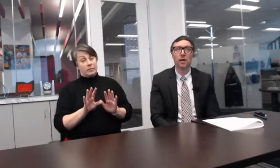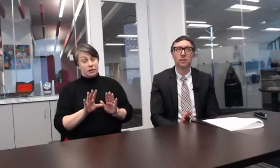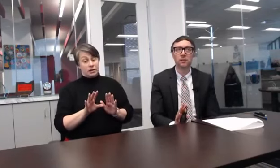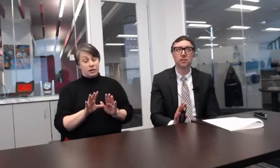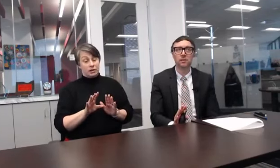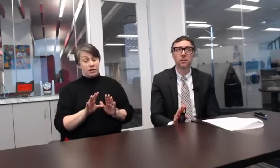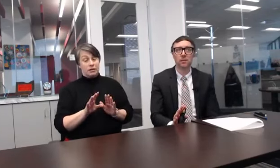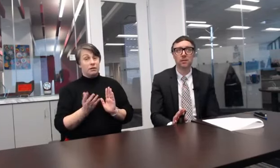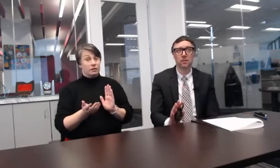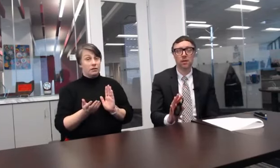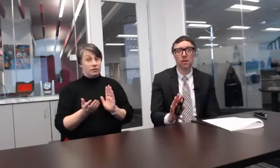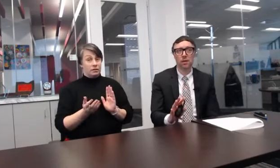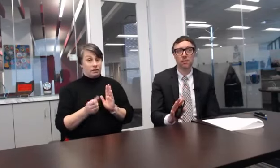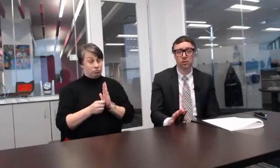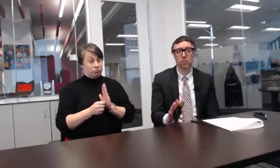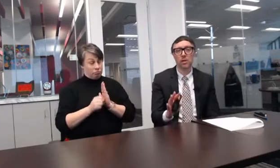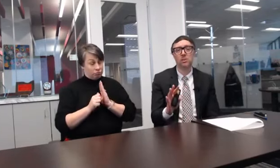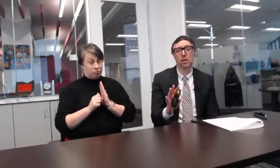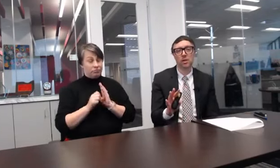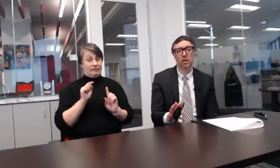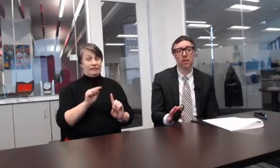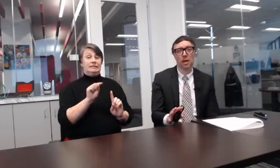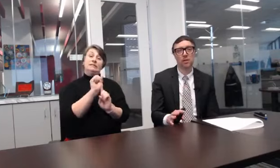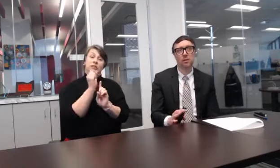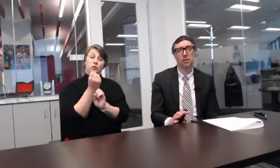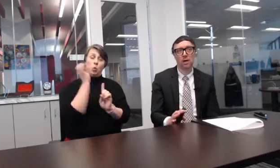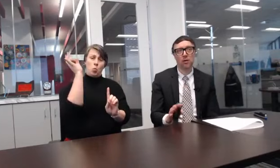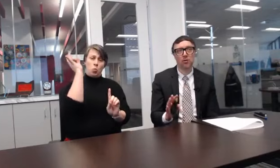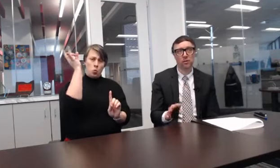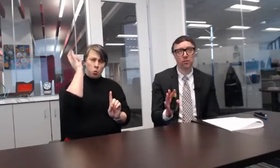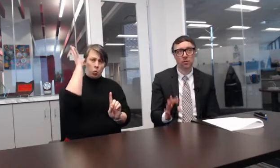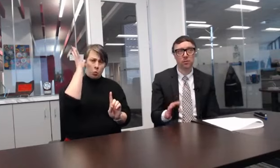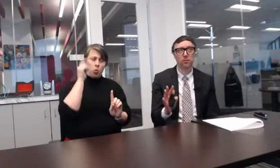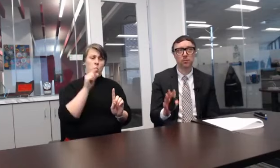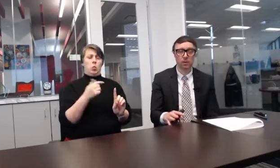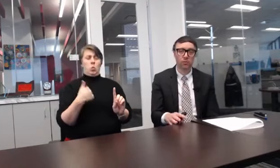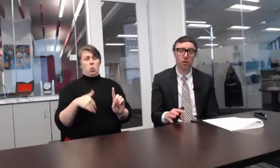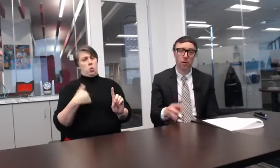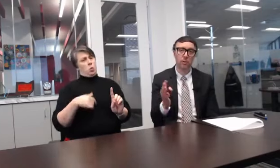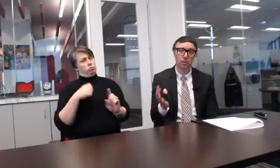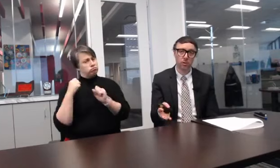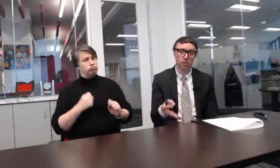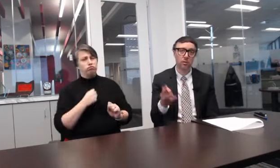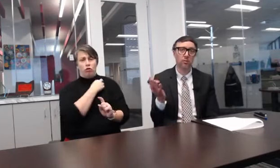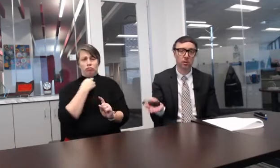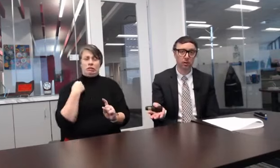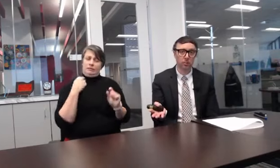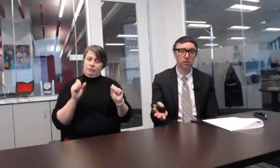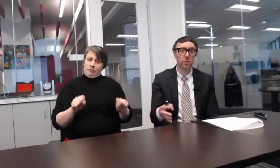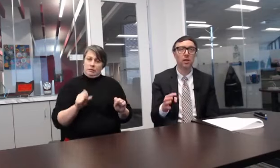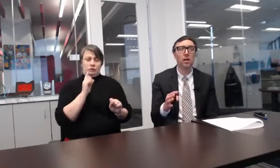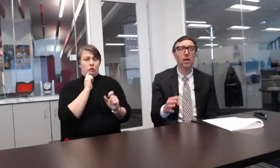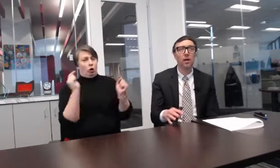it's a situation that creates a risk of substantial harm to a person or another person,